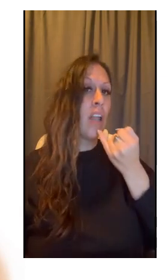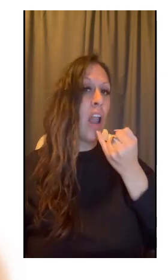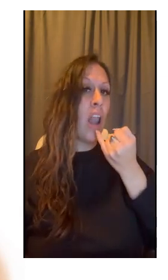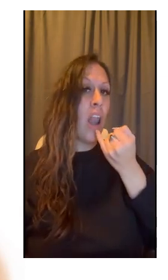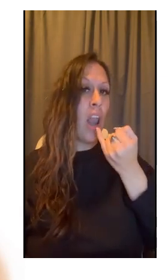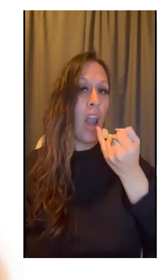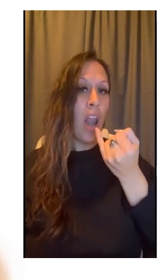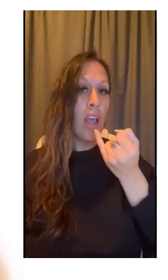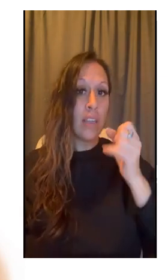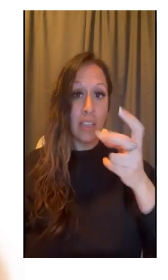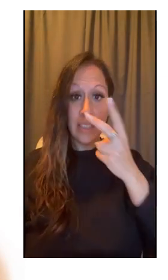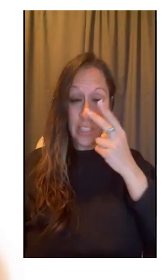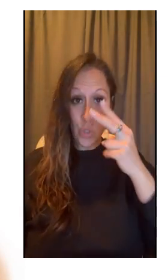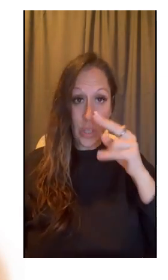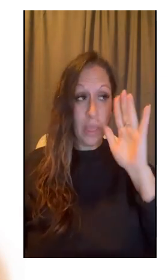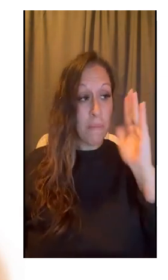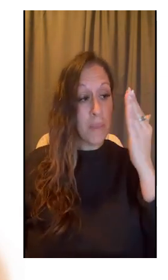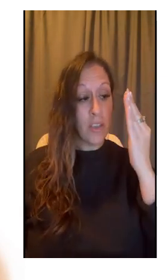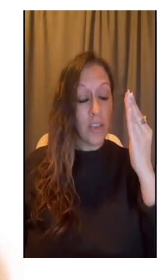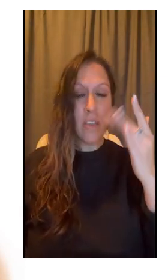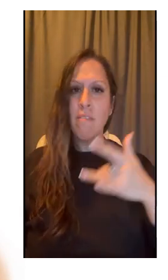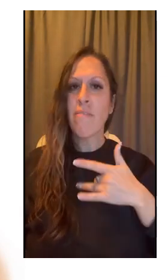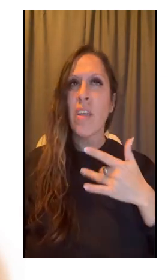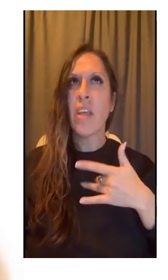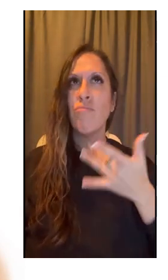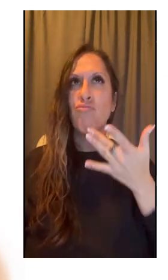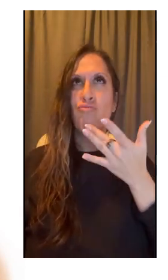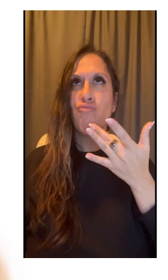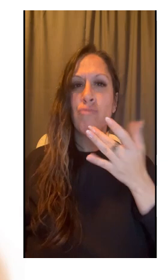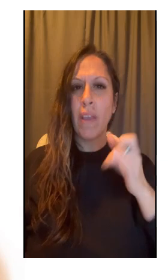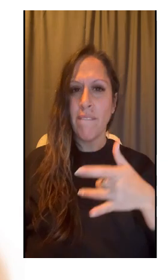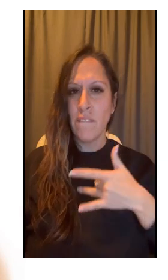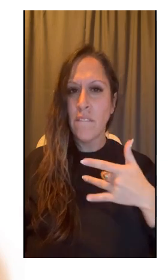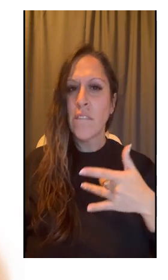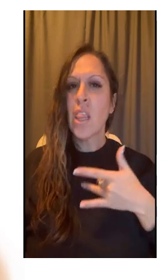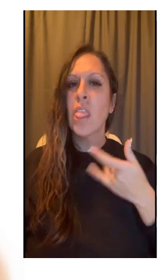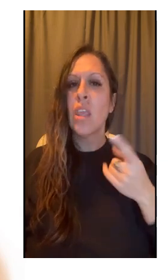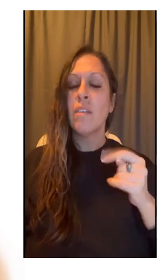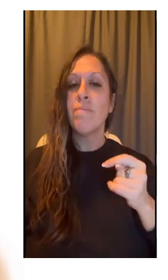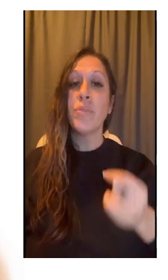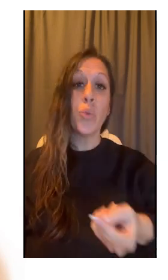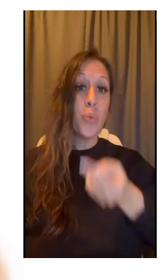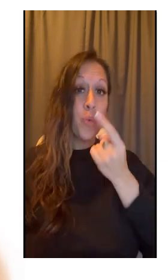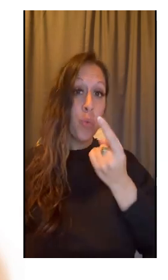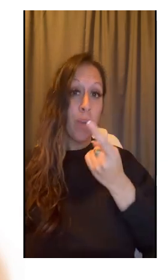You should be able to see it if you look in the mirror or feel it if you put your finger under your tongue in one out of 10 babies.